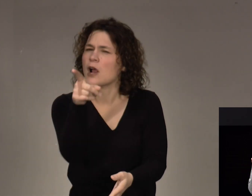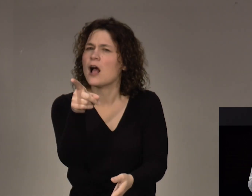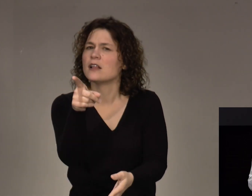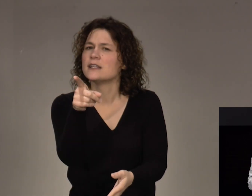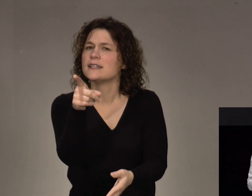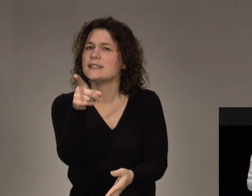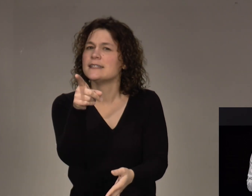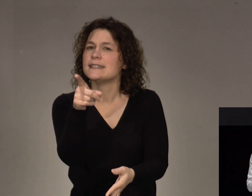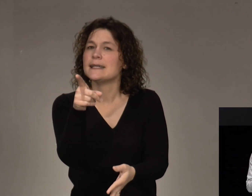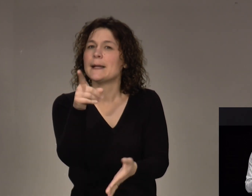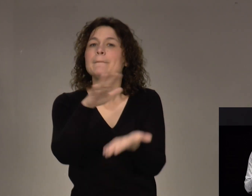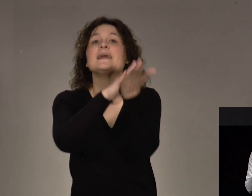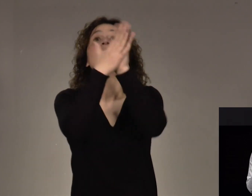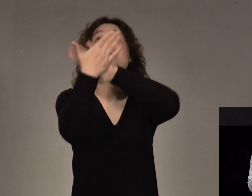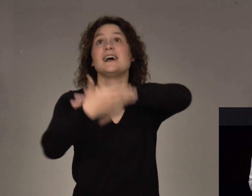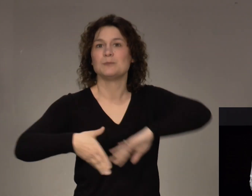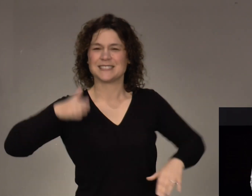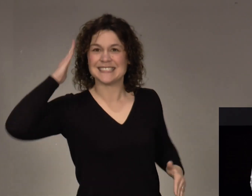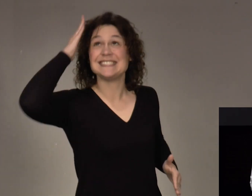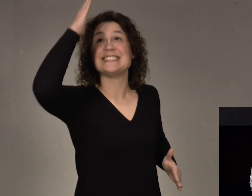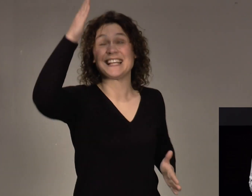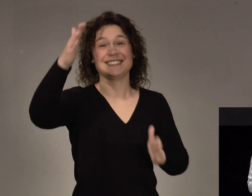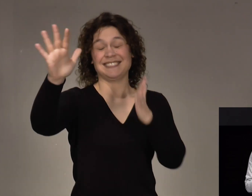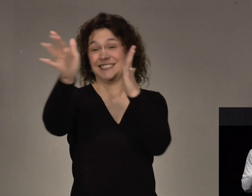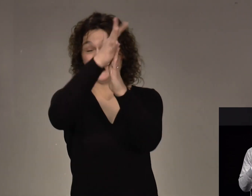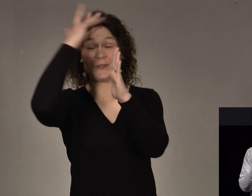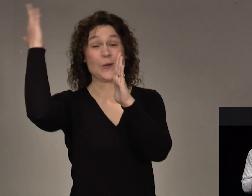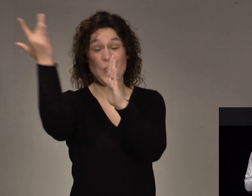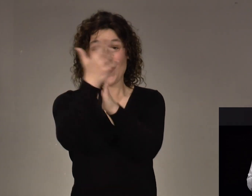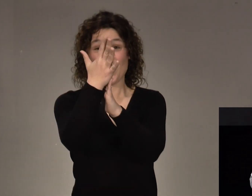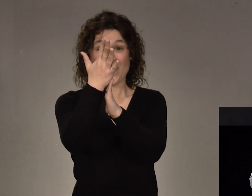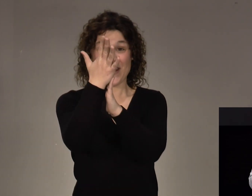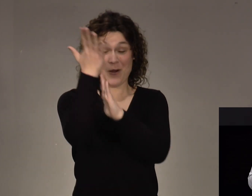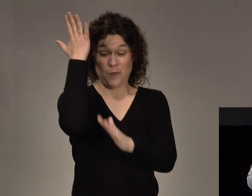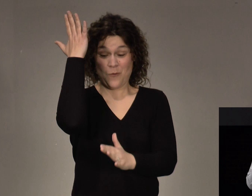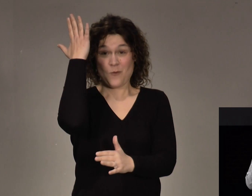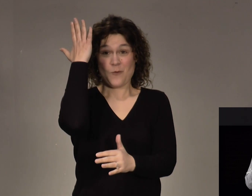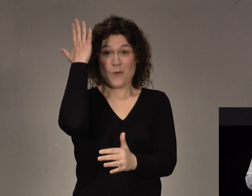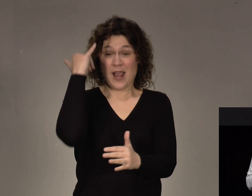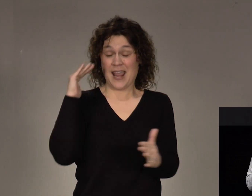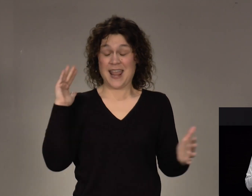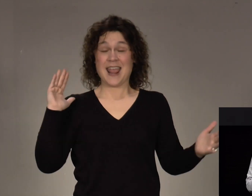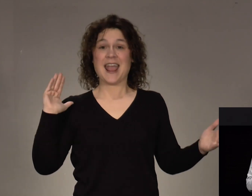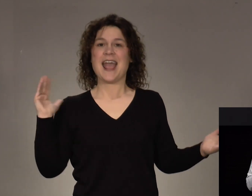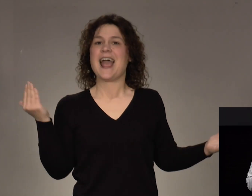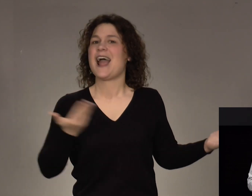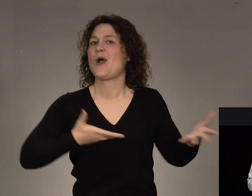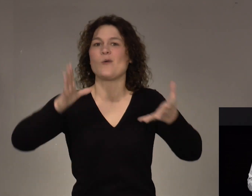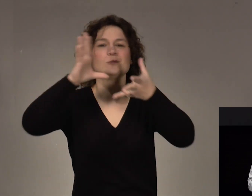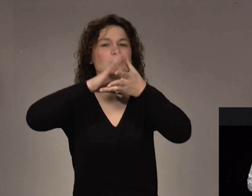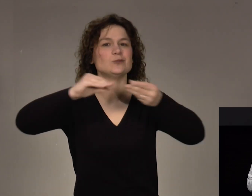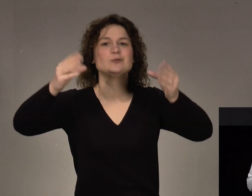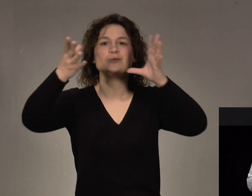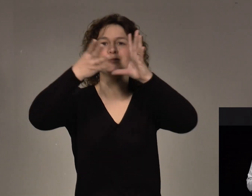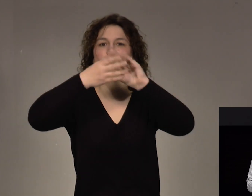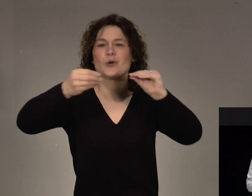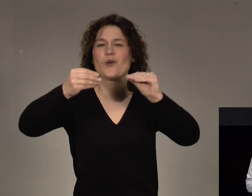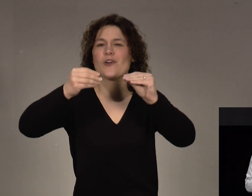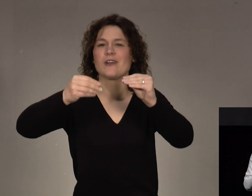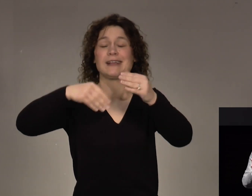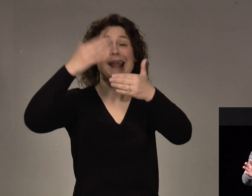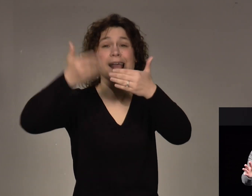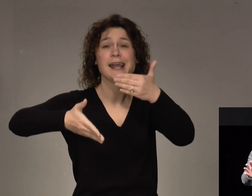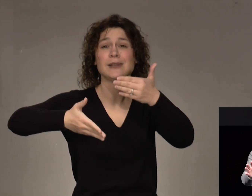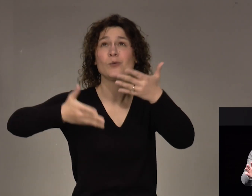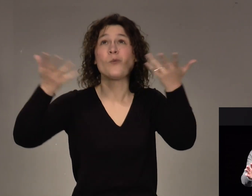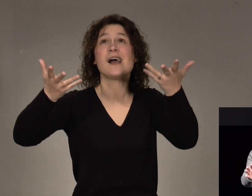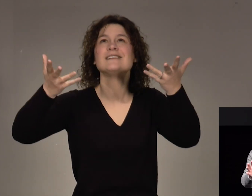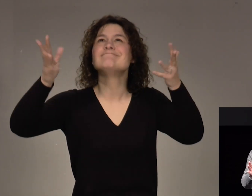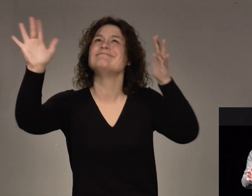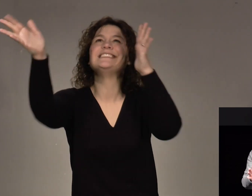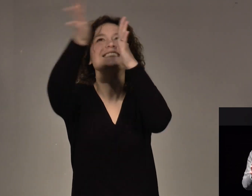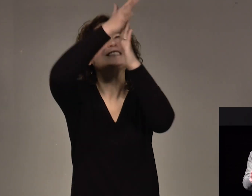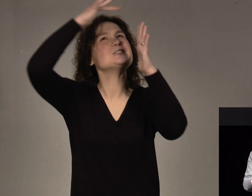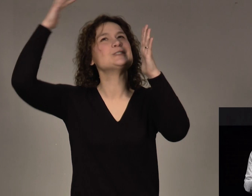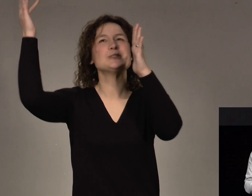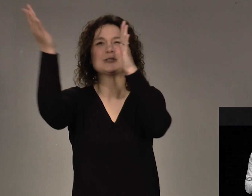a DESTINY OF GLORY because our--our story ends in glory. "Big Idea" coming your way: